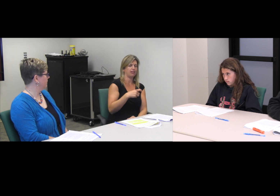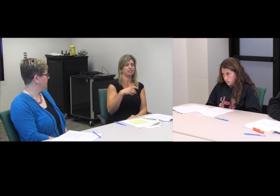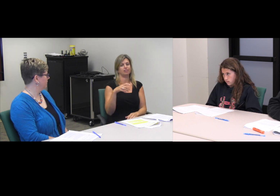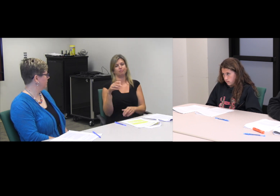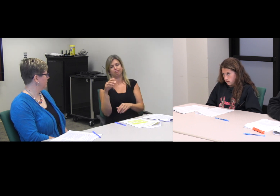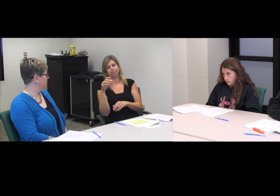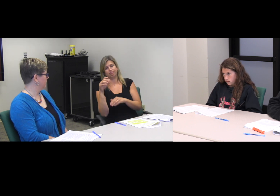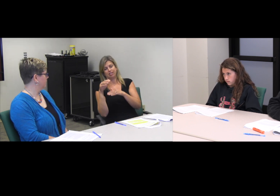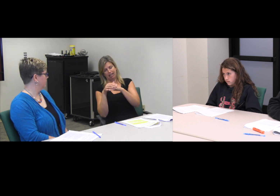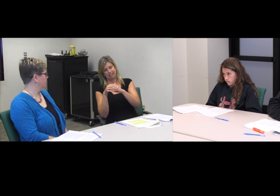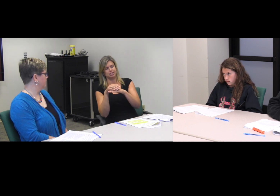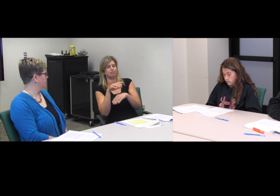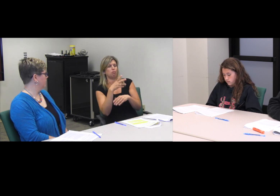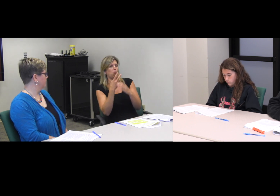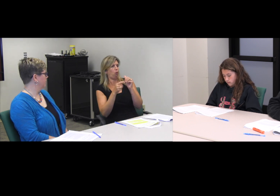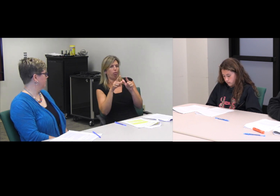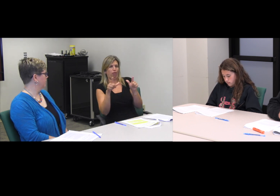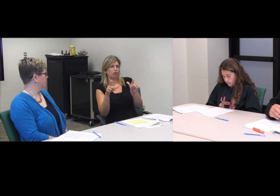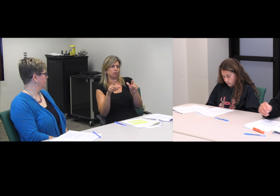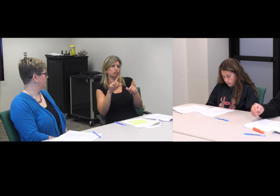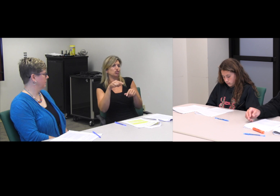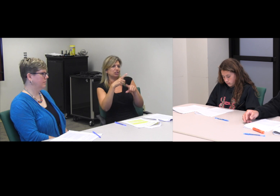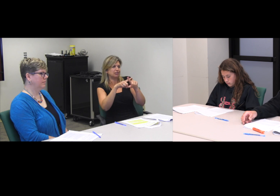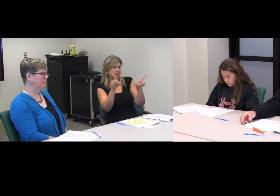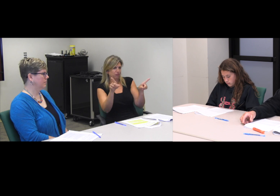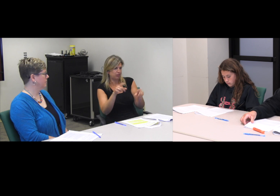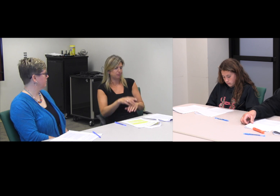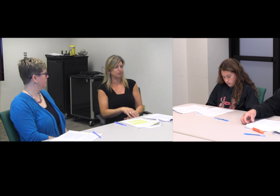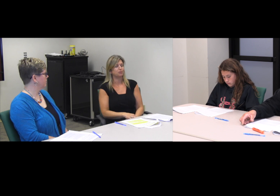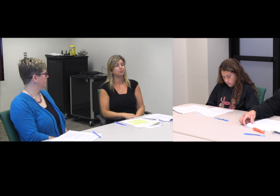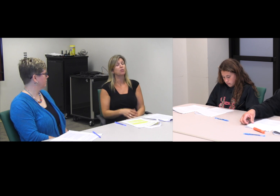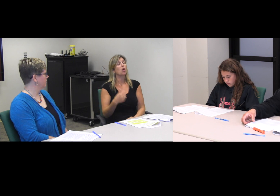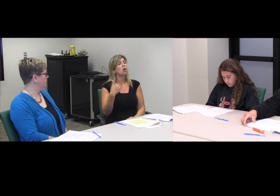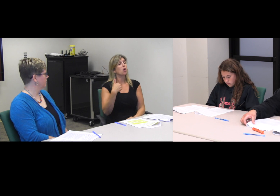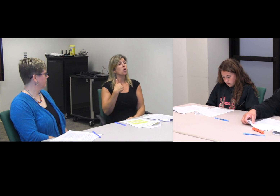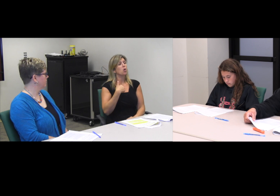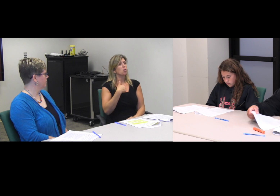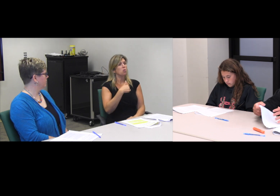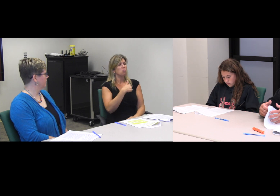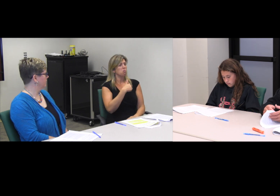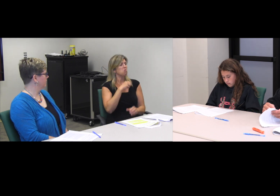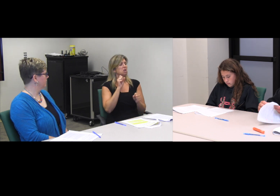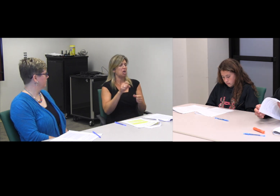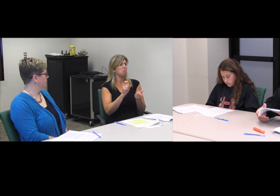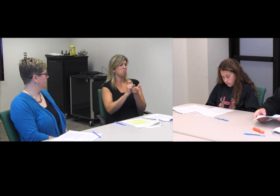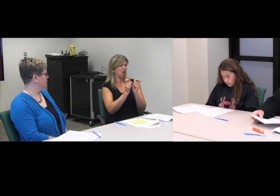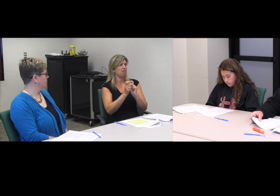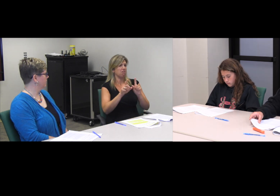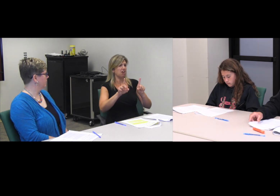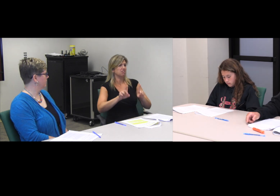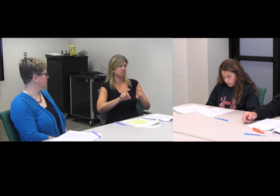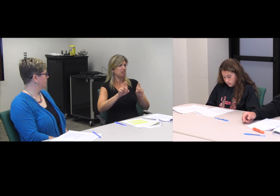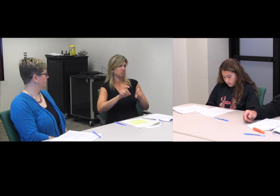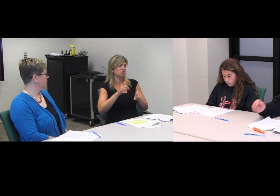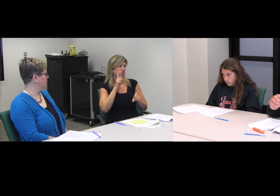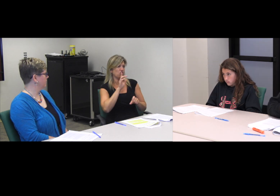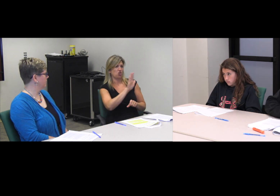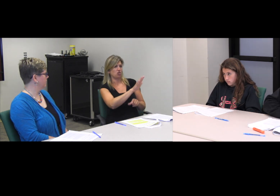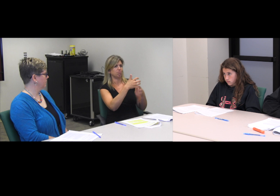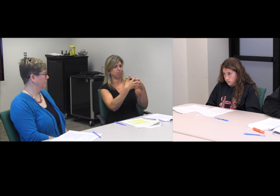just like Spanish is different than English. So, we can modify some of the tests,